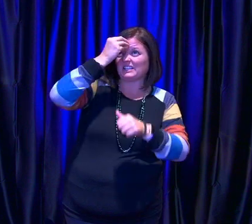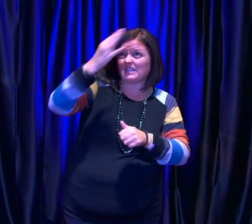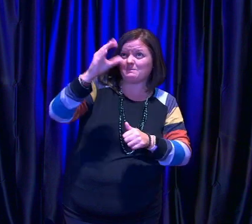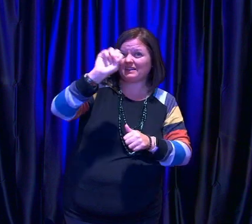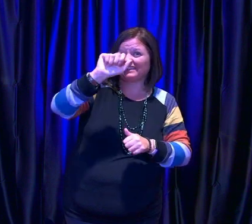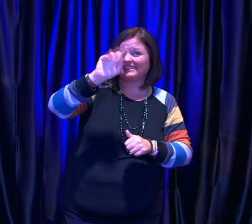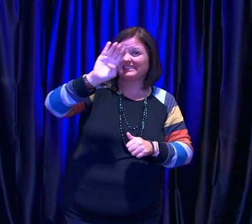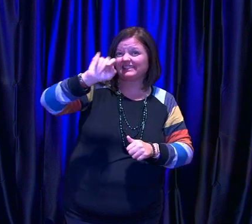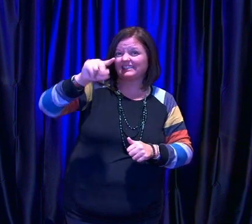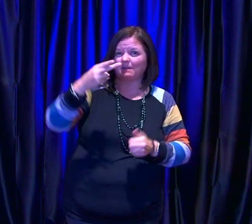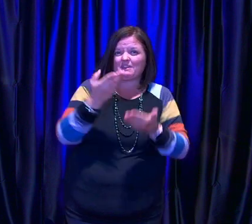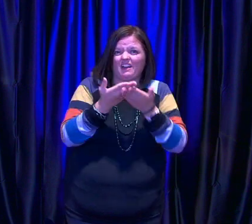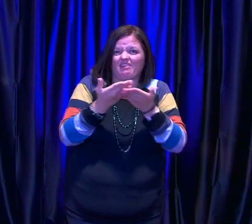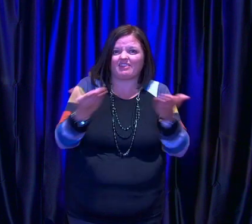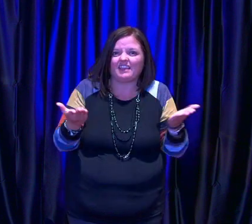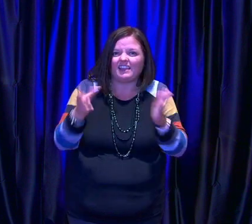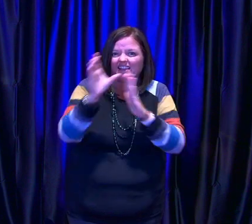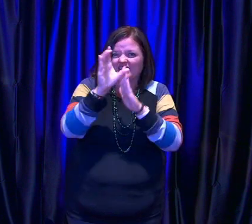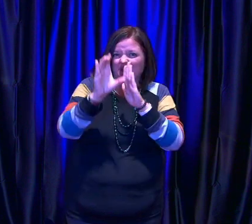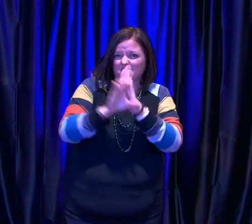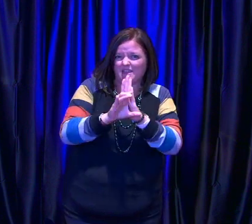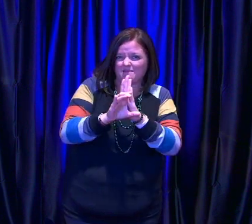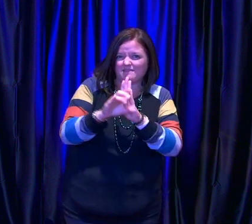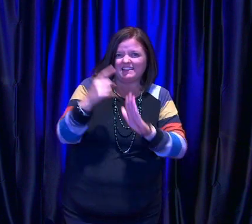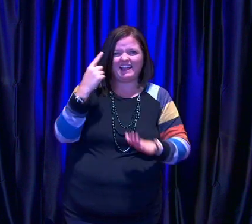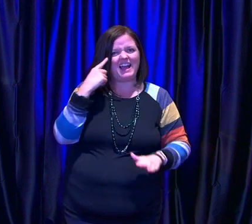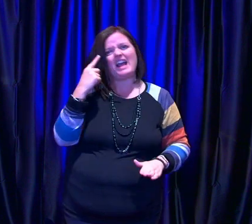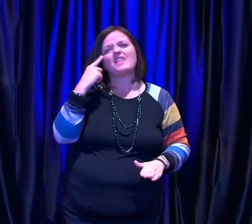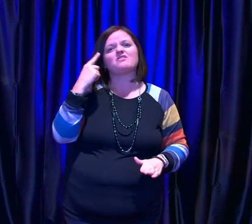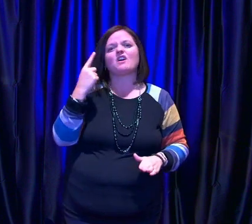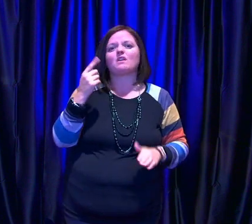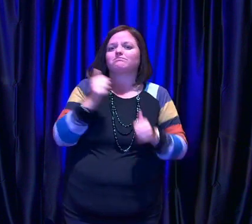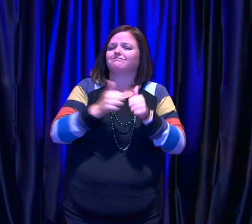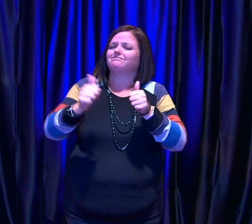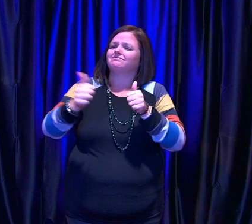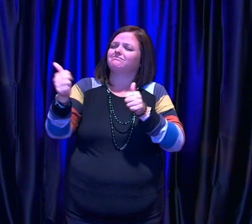it still a commandment i thought we were way way past that